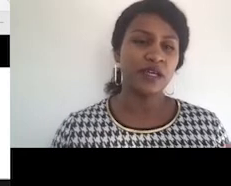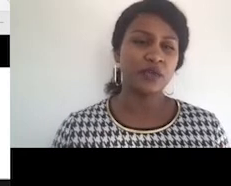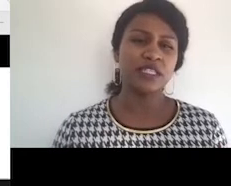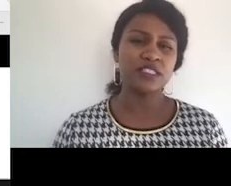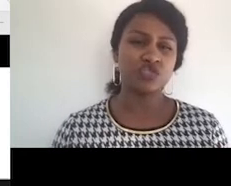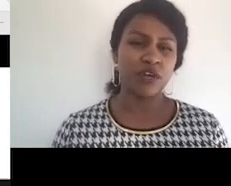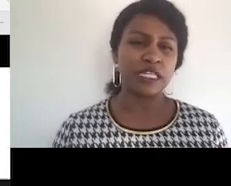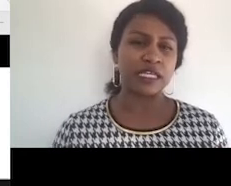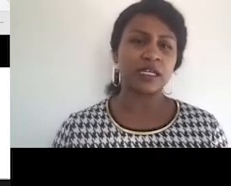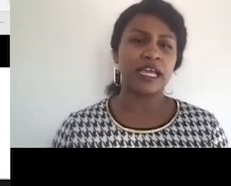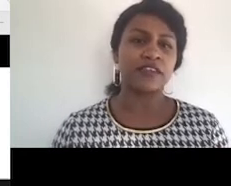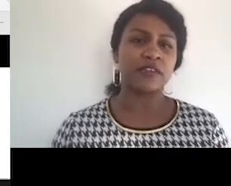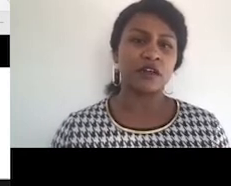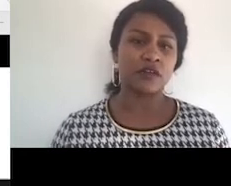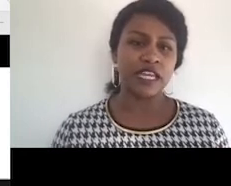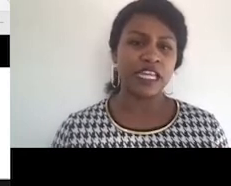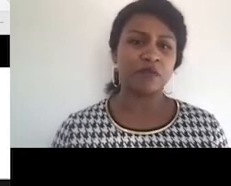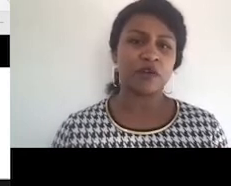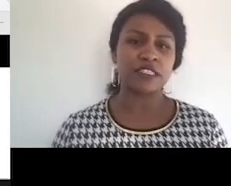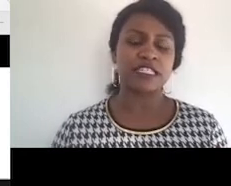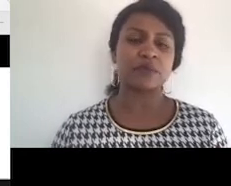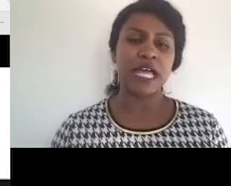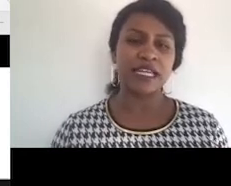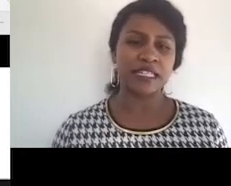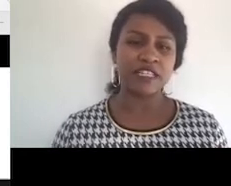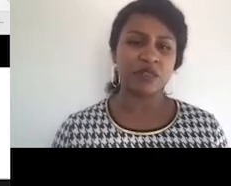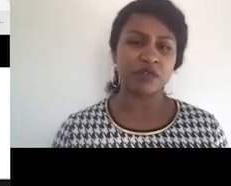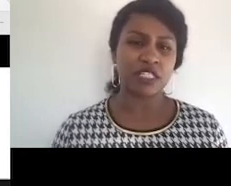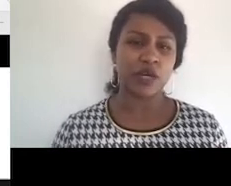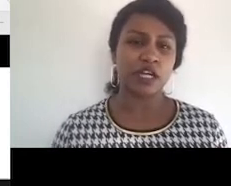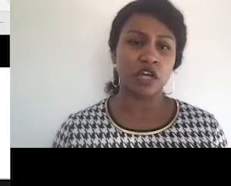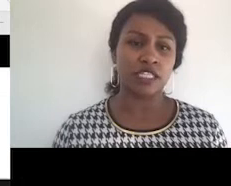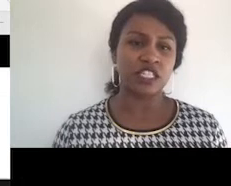Through this training and the creative process, Black-led experience was acknowledged and